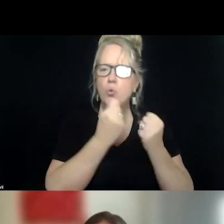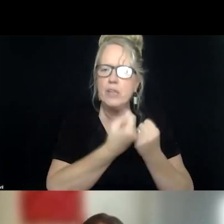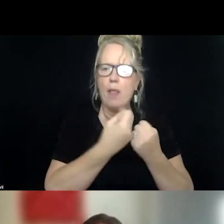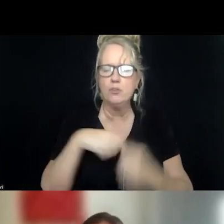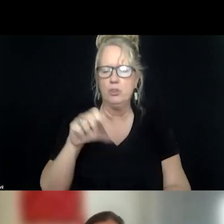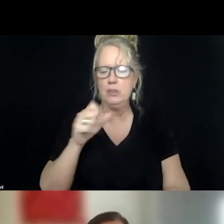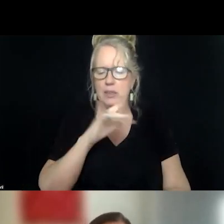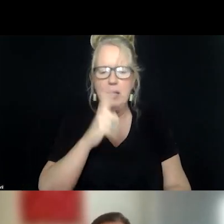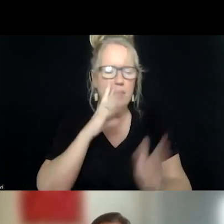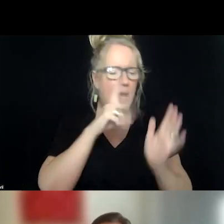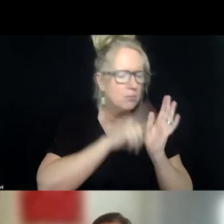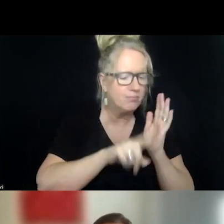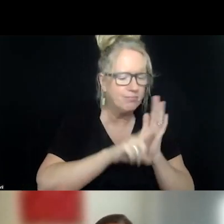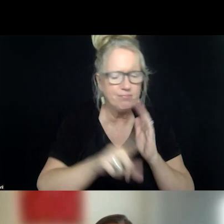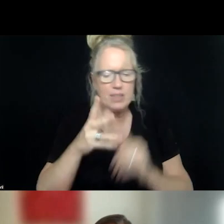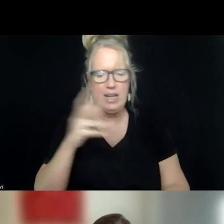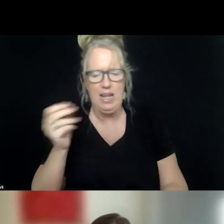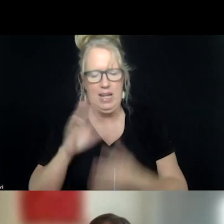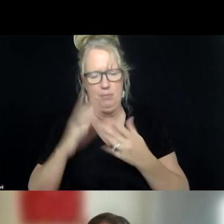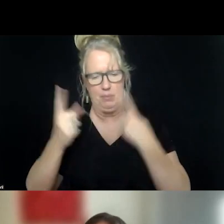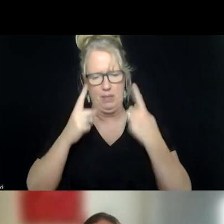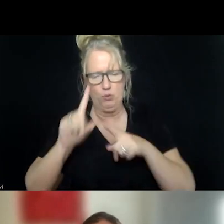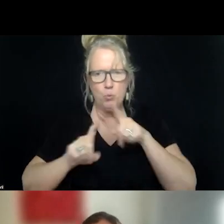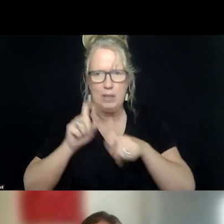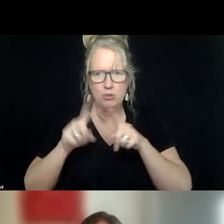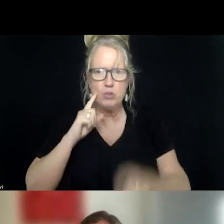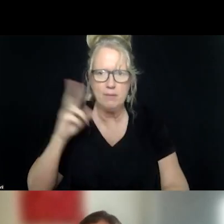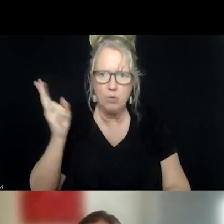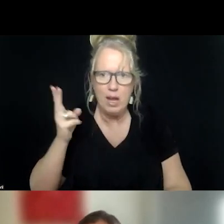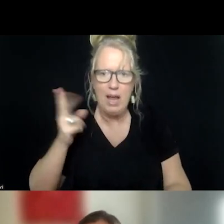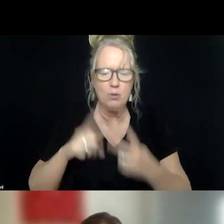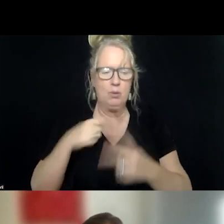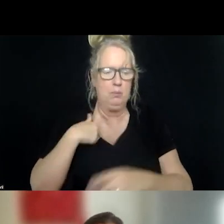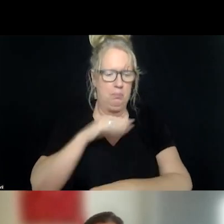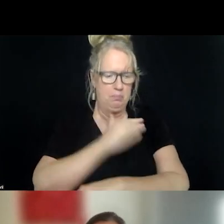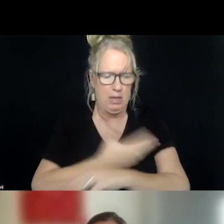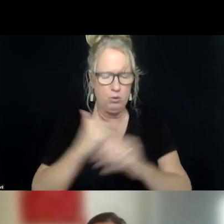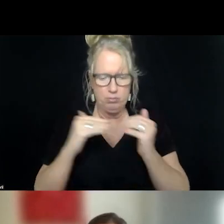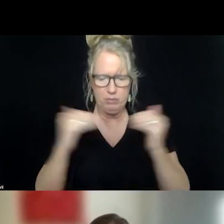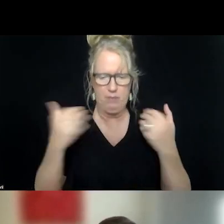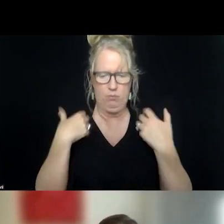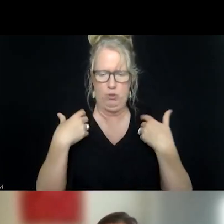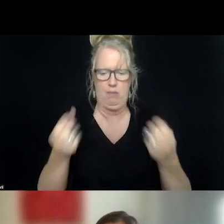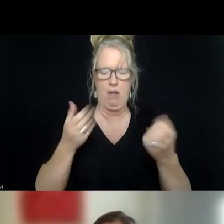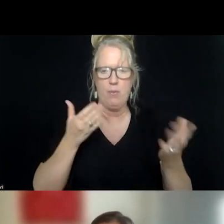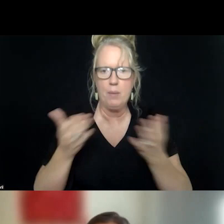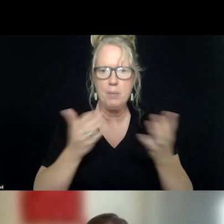RESEARCH AND CONSIDERS HEALTH, POWER AND HEALTH JUSTICE AND THE